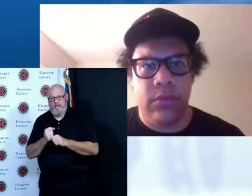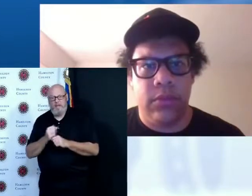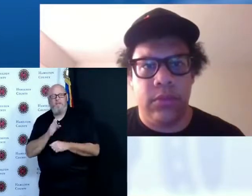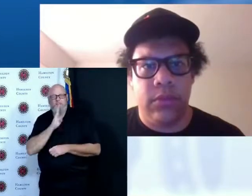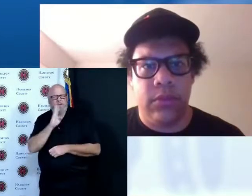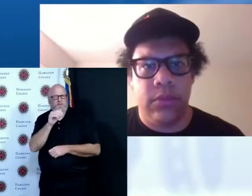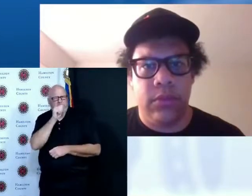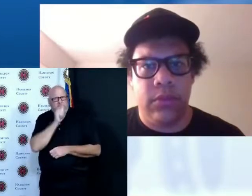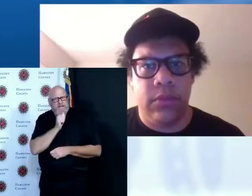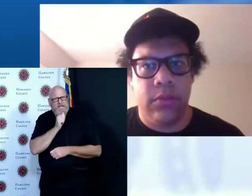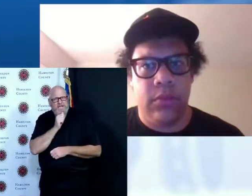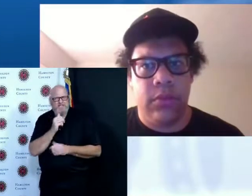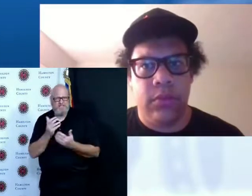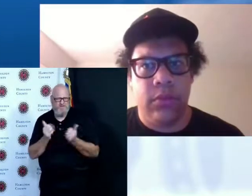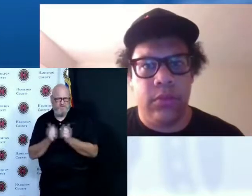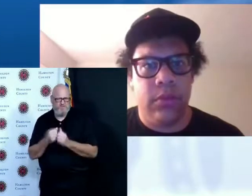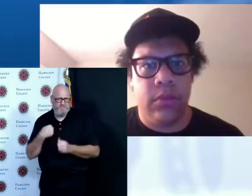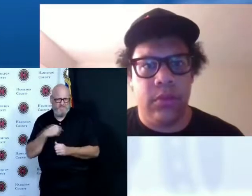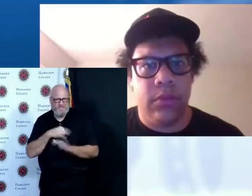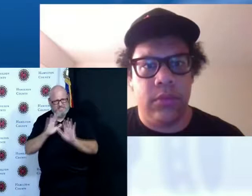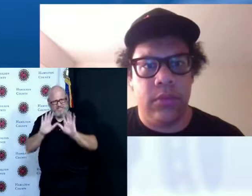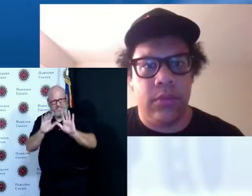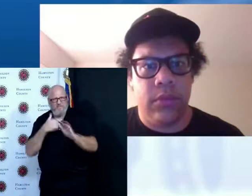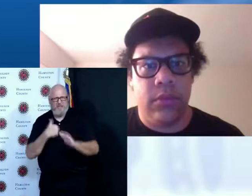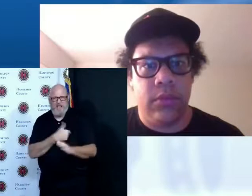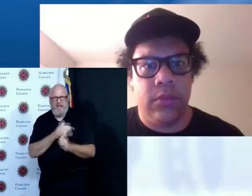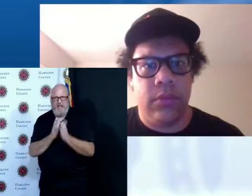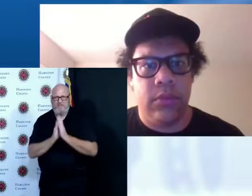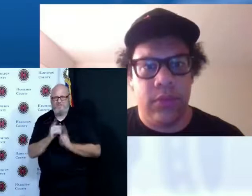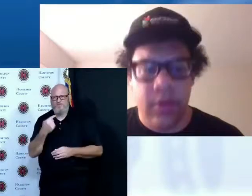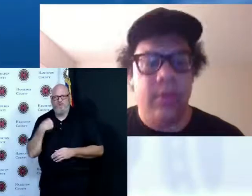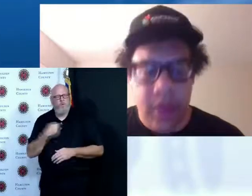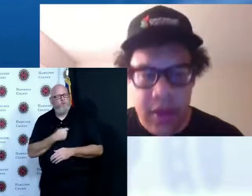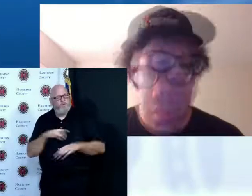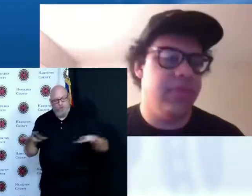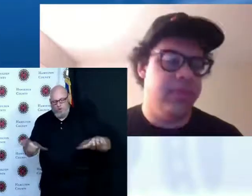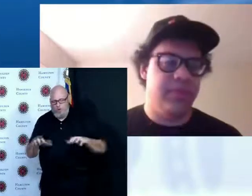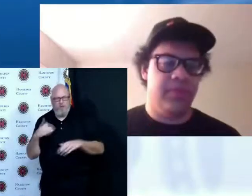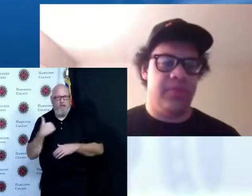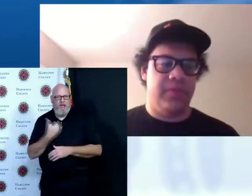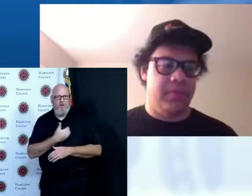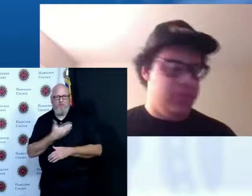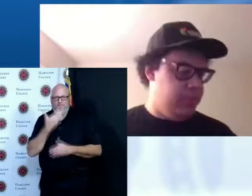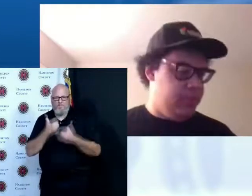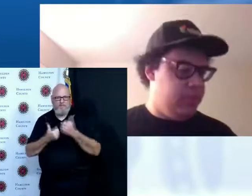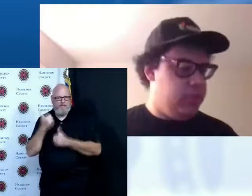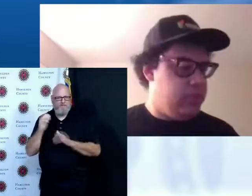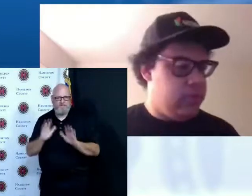and realize that everyone is doing the best we can to get vaccine to you thank you thank you